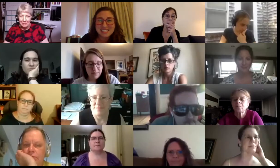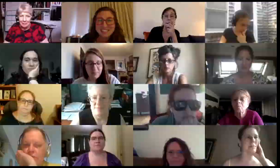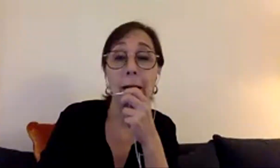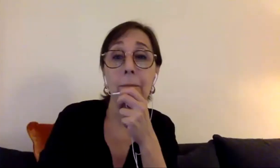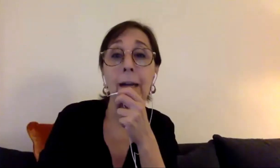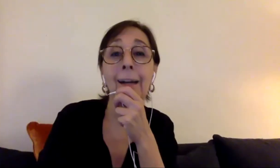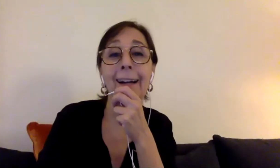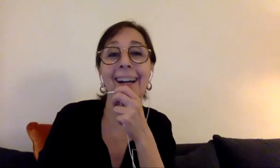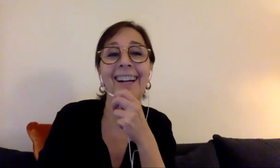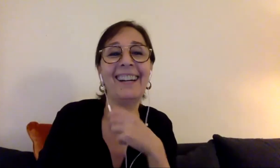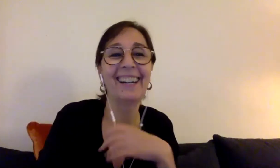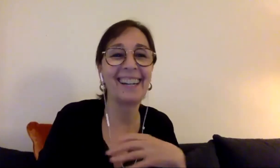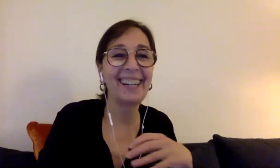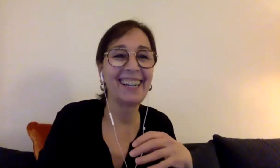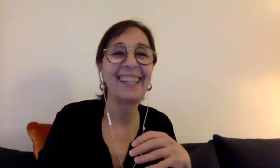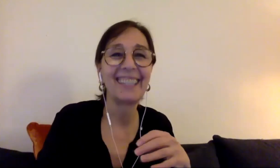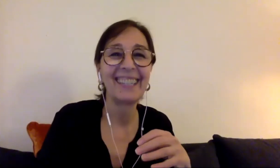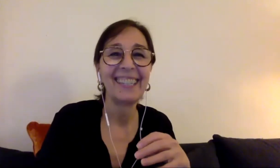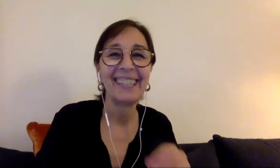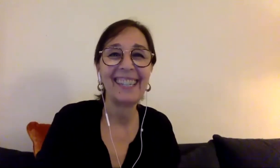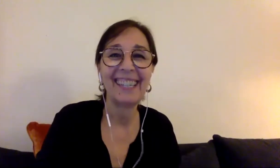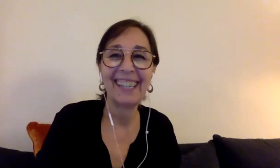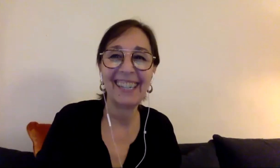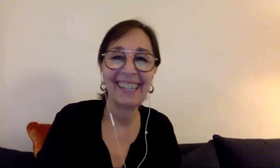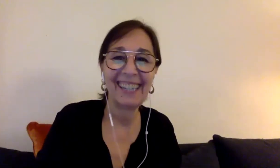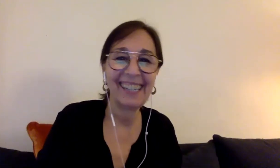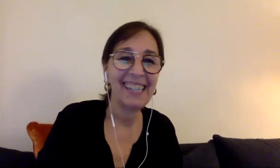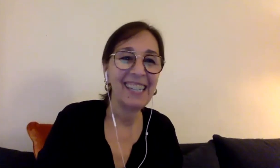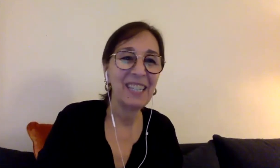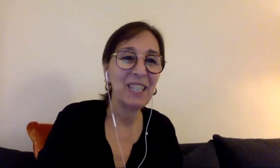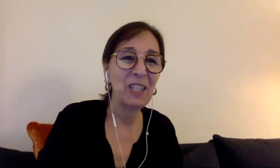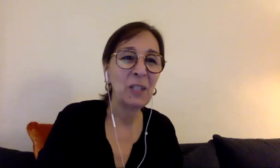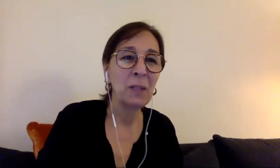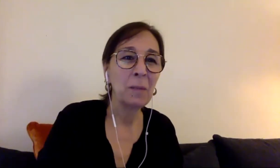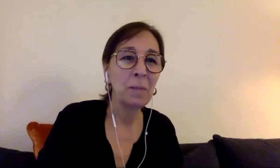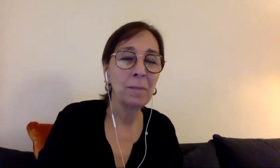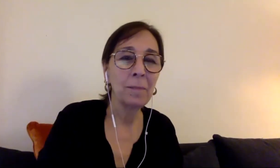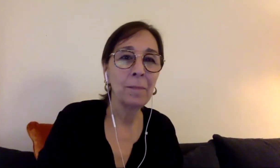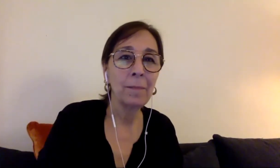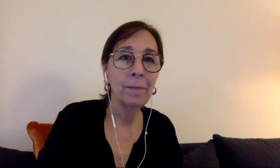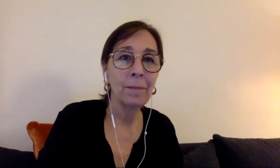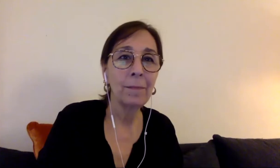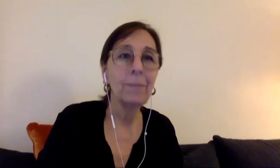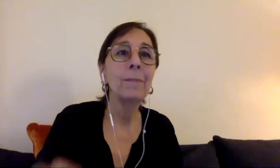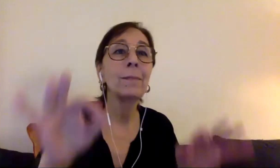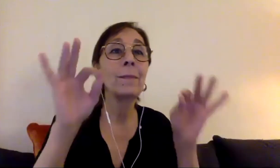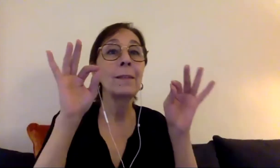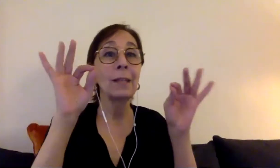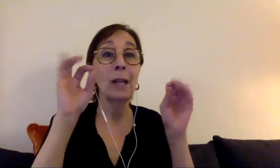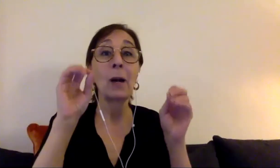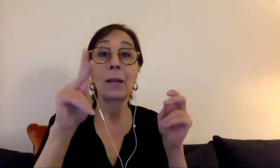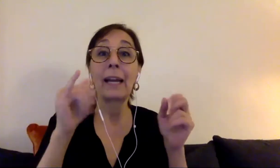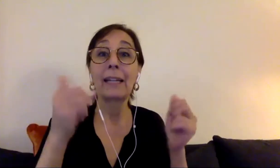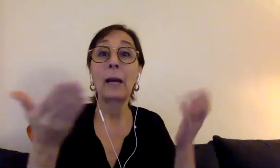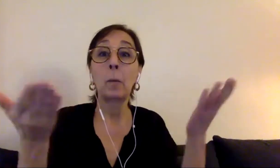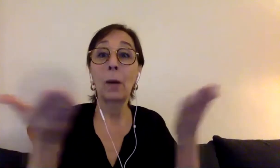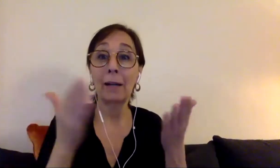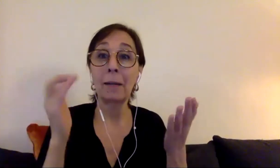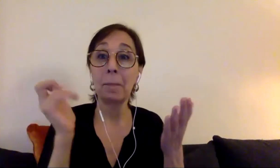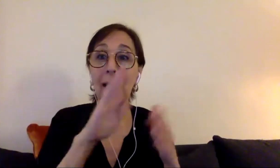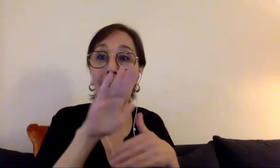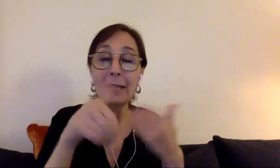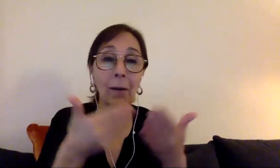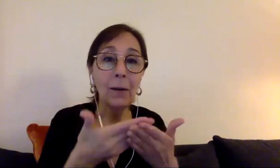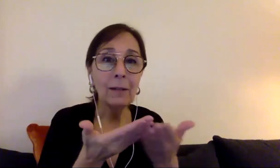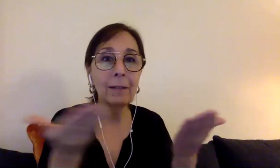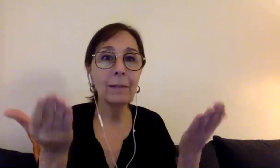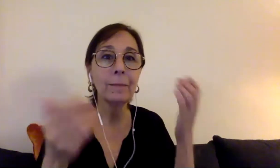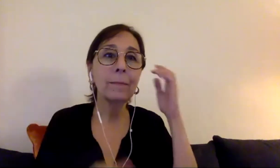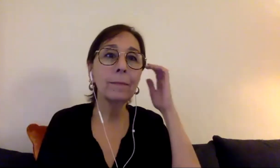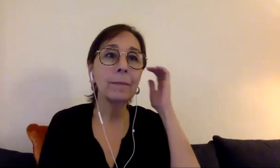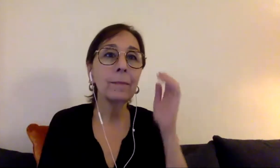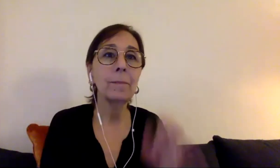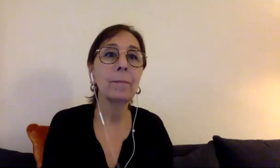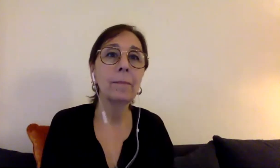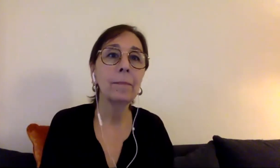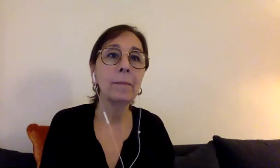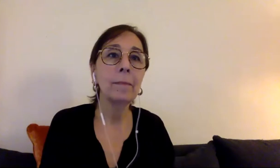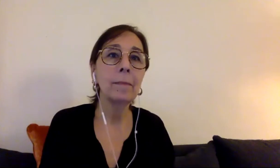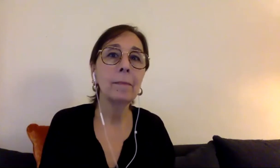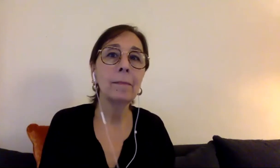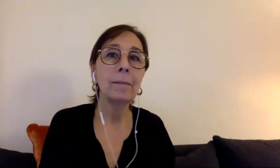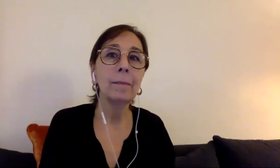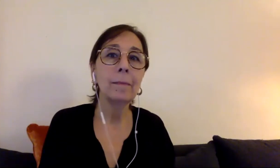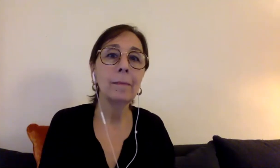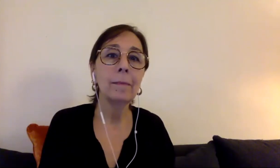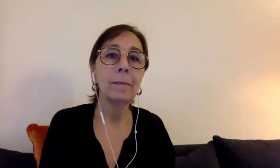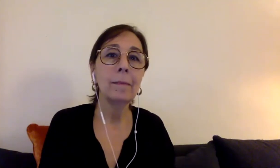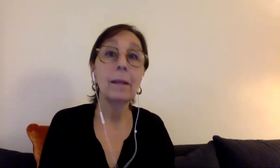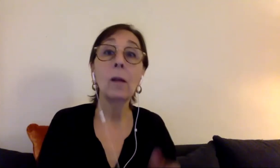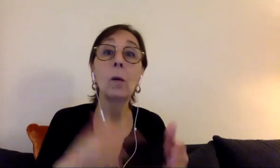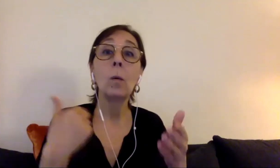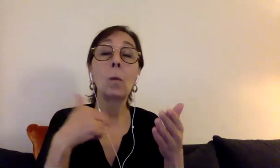Great well, welcome back everybody, We are just going to close out.